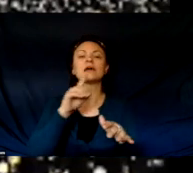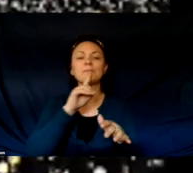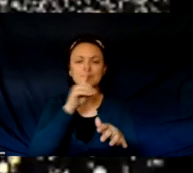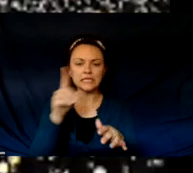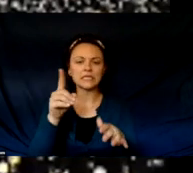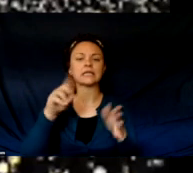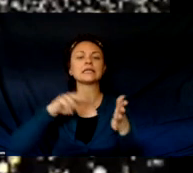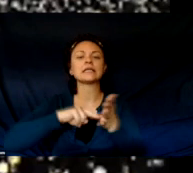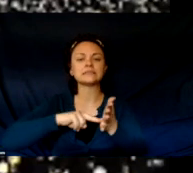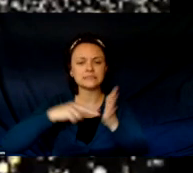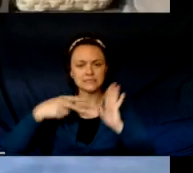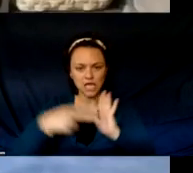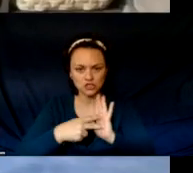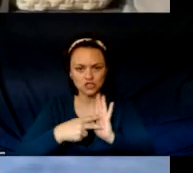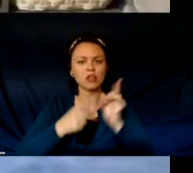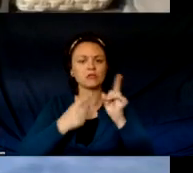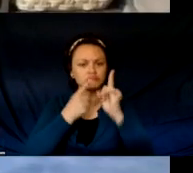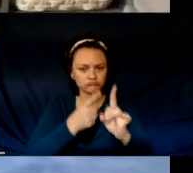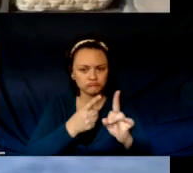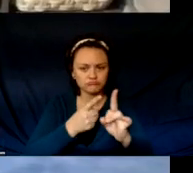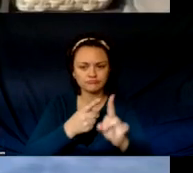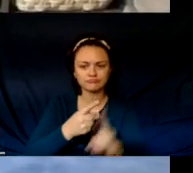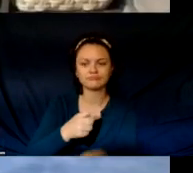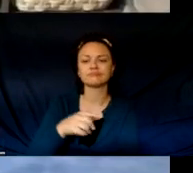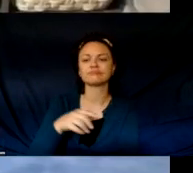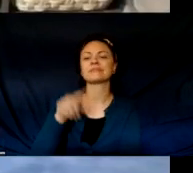Thanks Andy. All right,